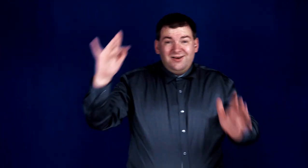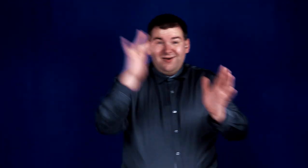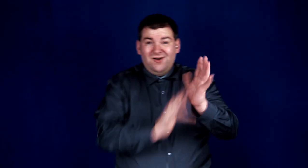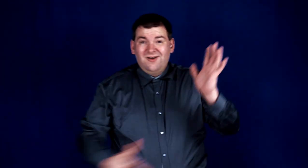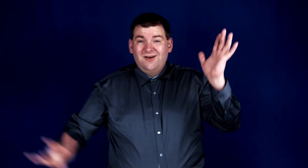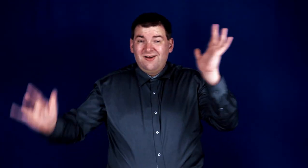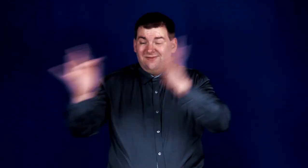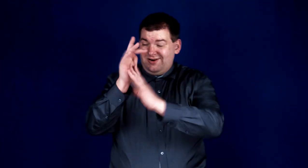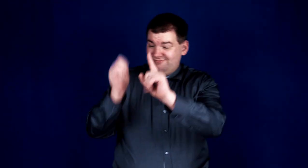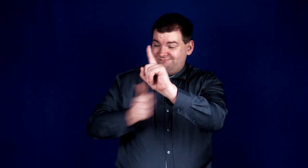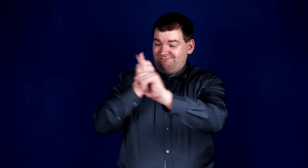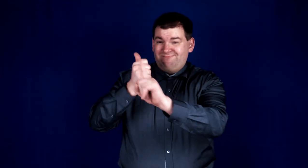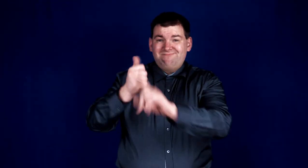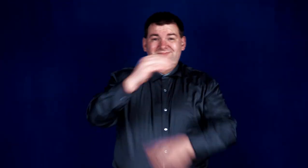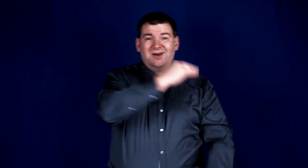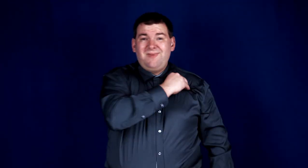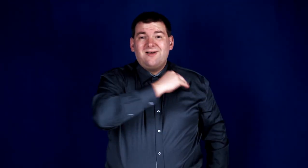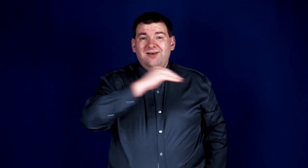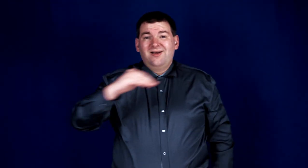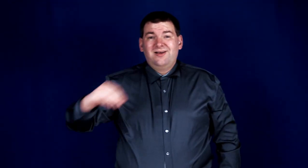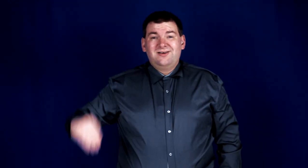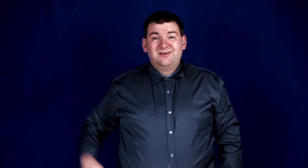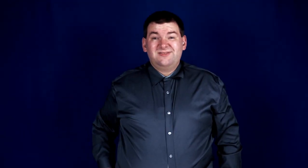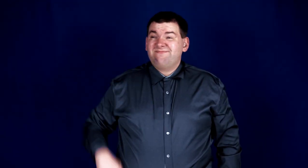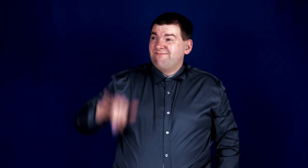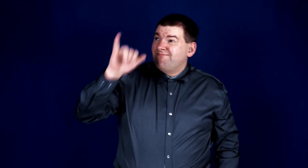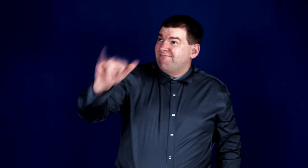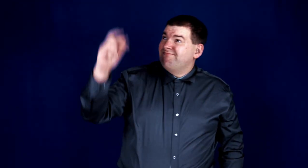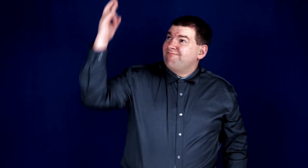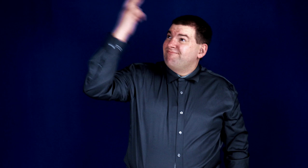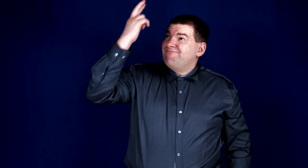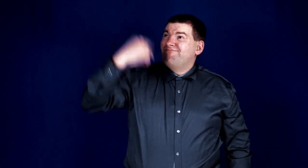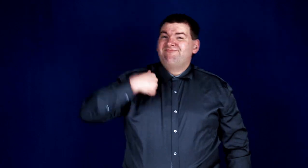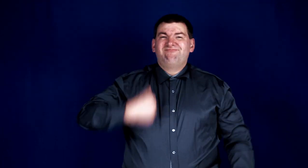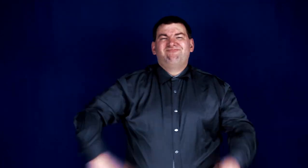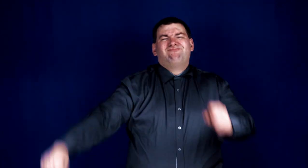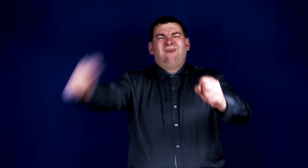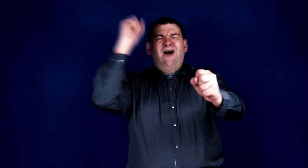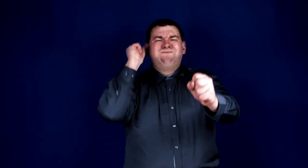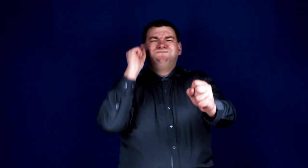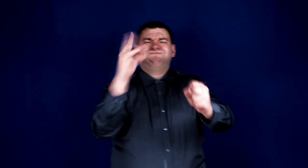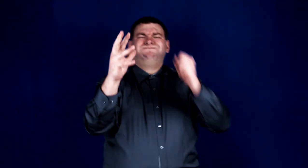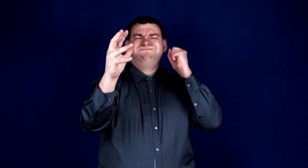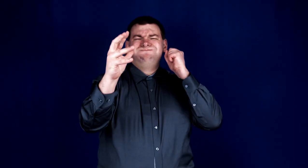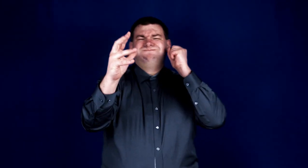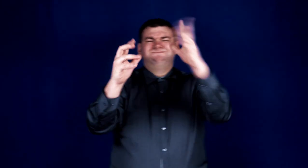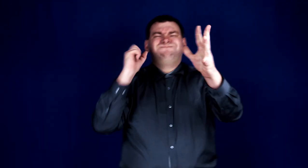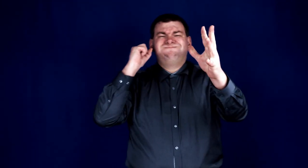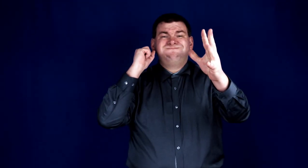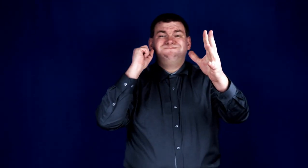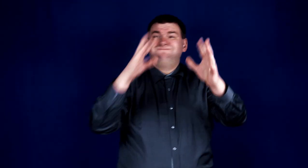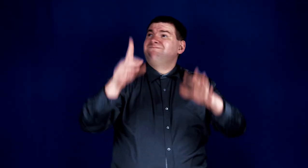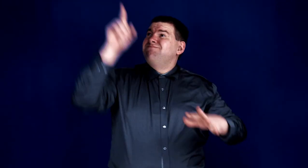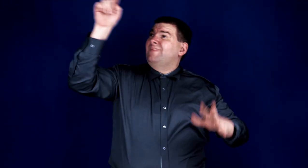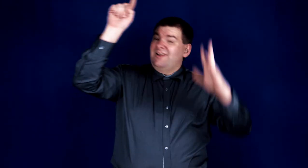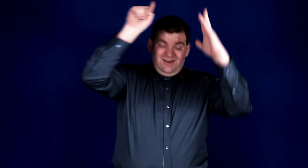Jehovah Messiah, the reason why I sing.